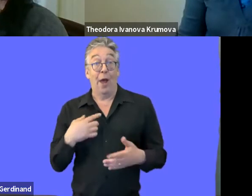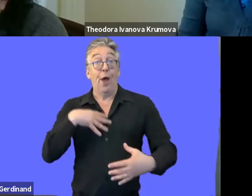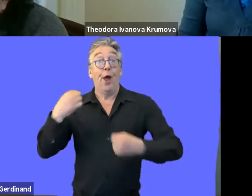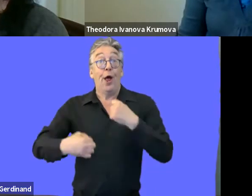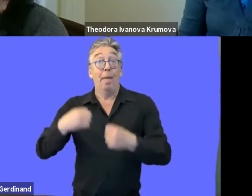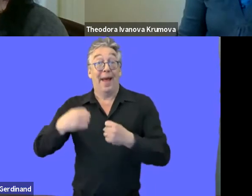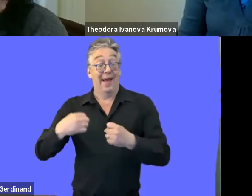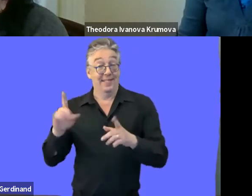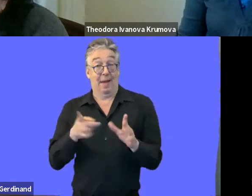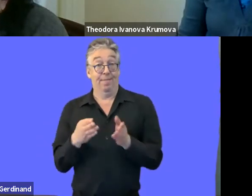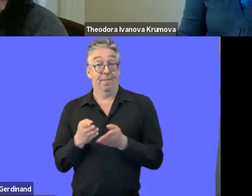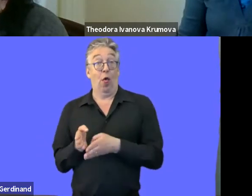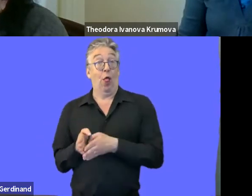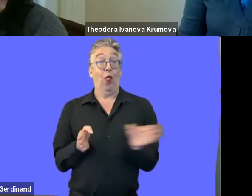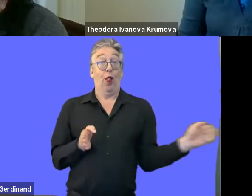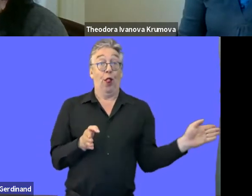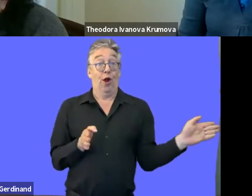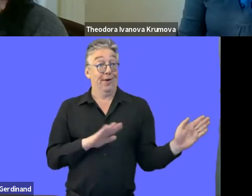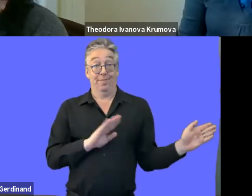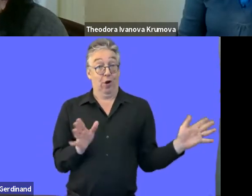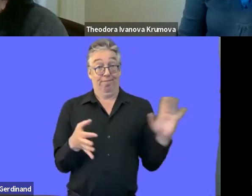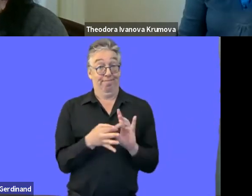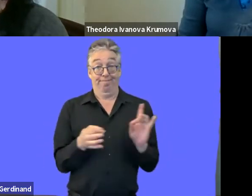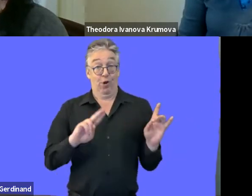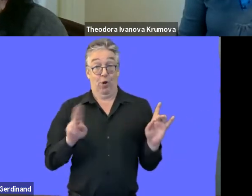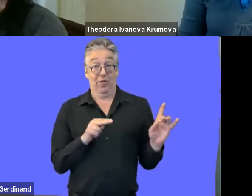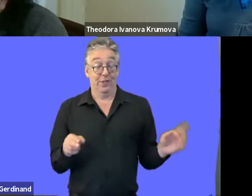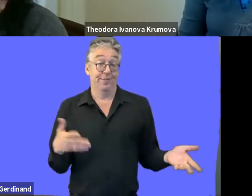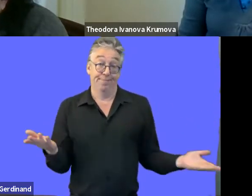Also the committees cannot review jugements by national courts